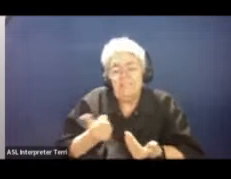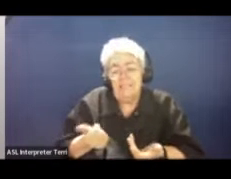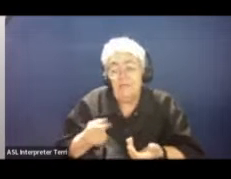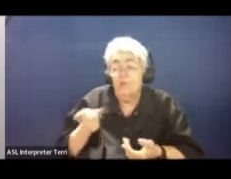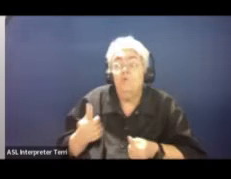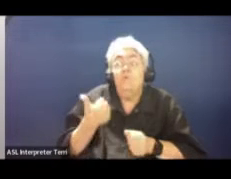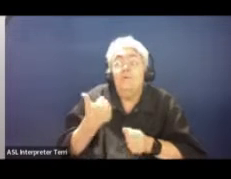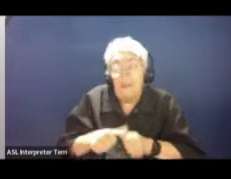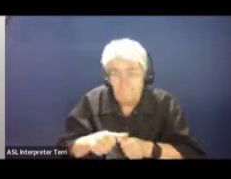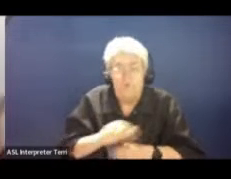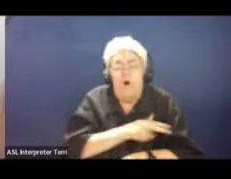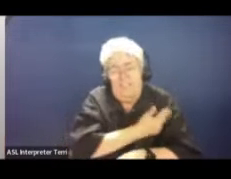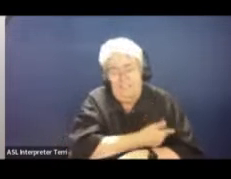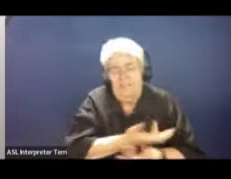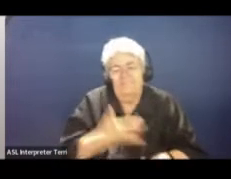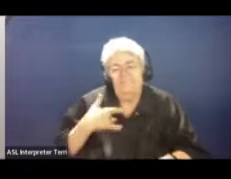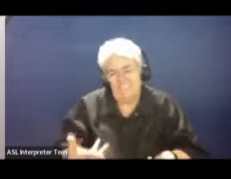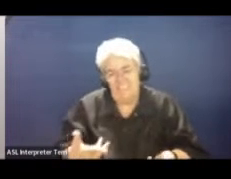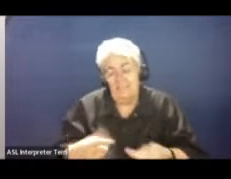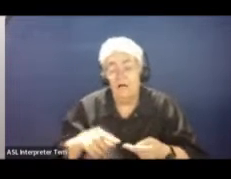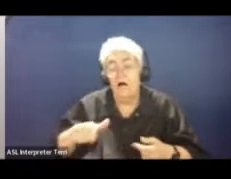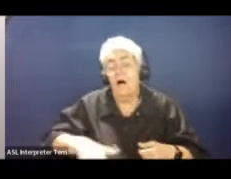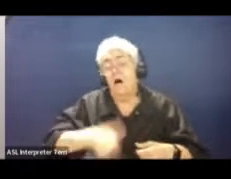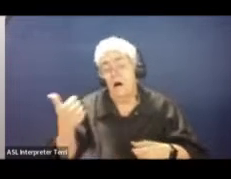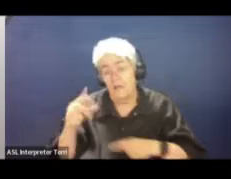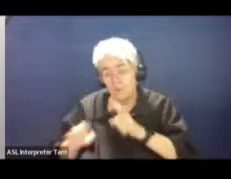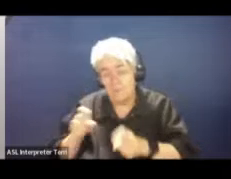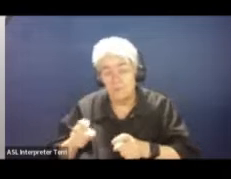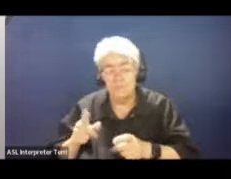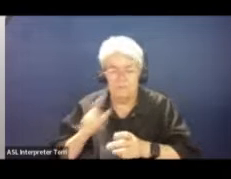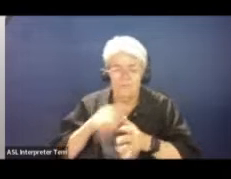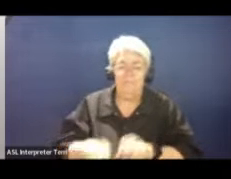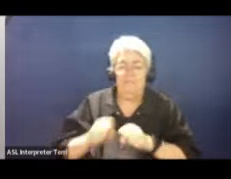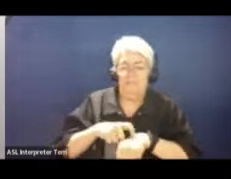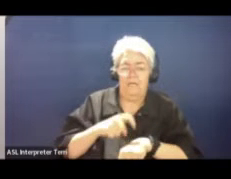the hospital. Whereas the other guided questions, it might take a second to remember Oh, yeah,